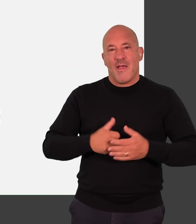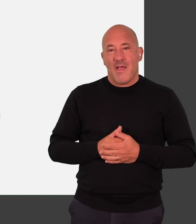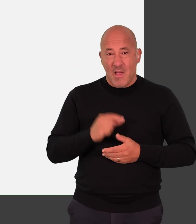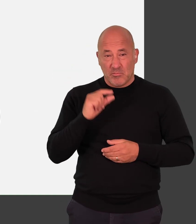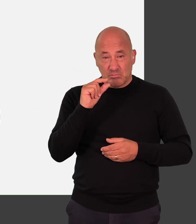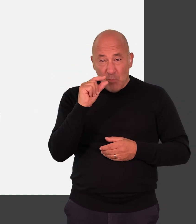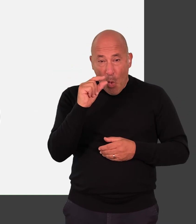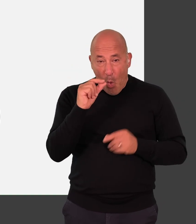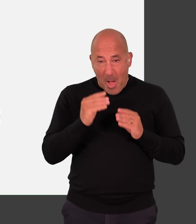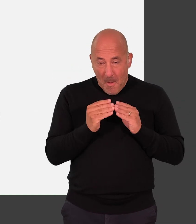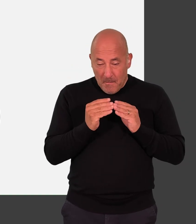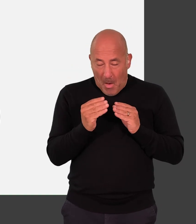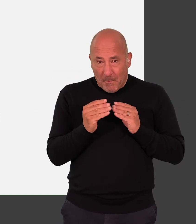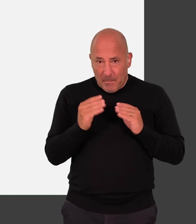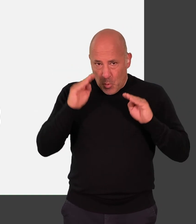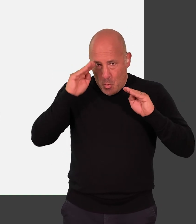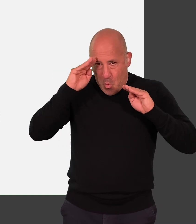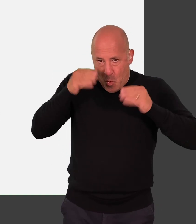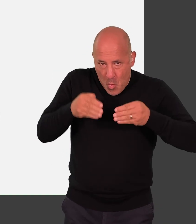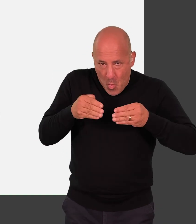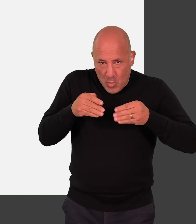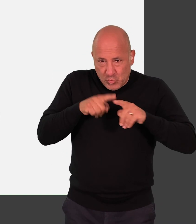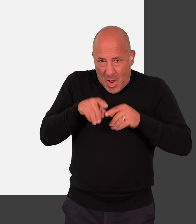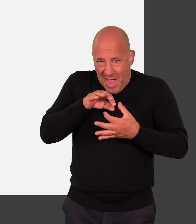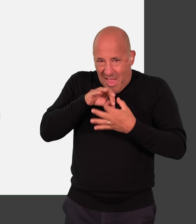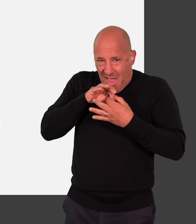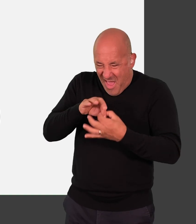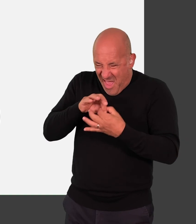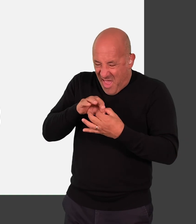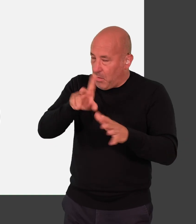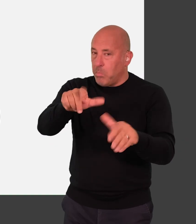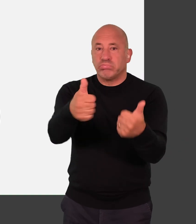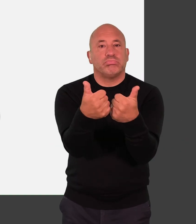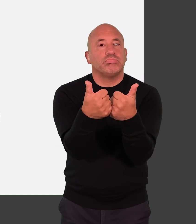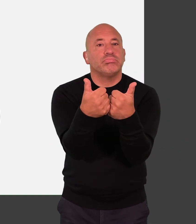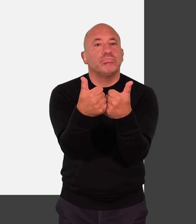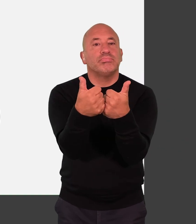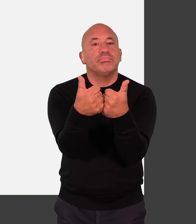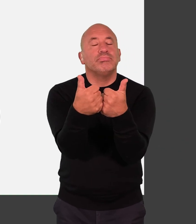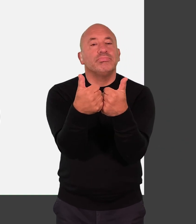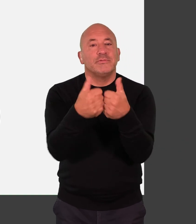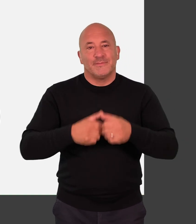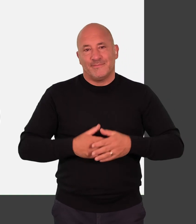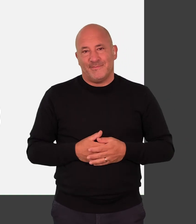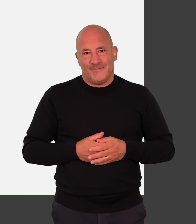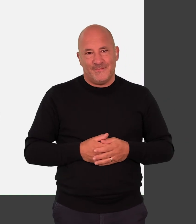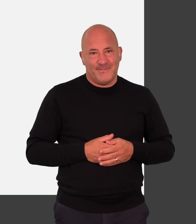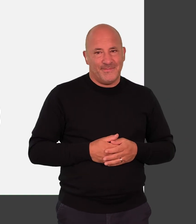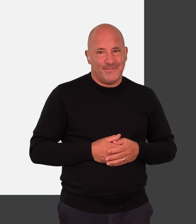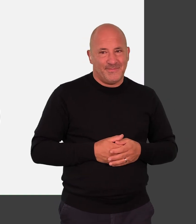Even a small increase in energy spent on any in tune elements is a benefit.